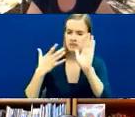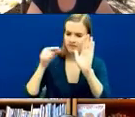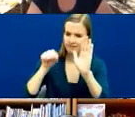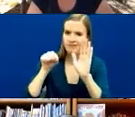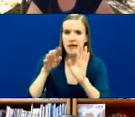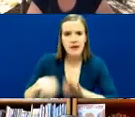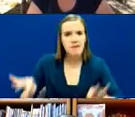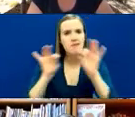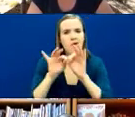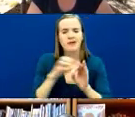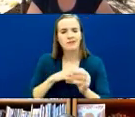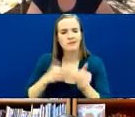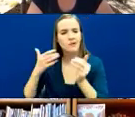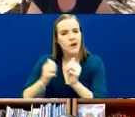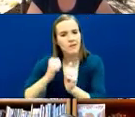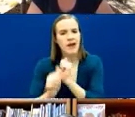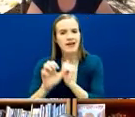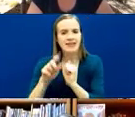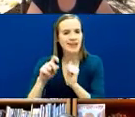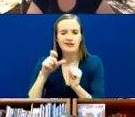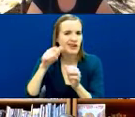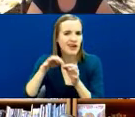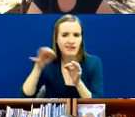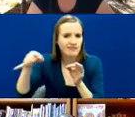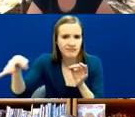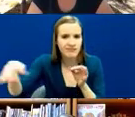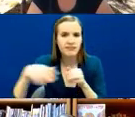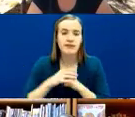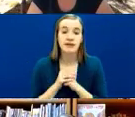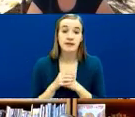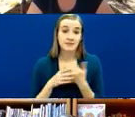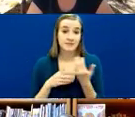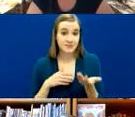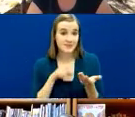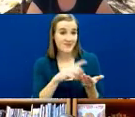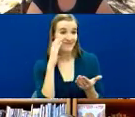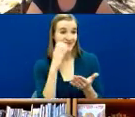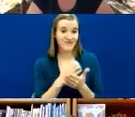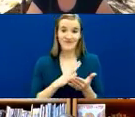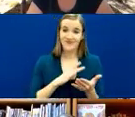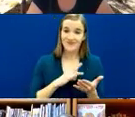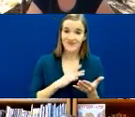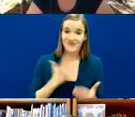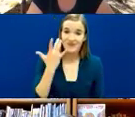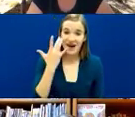further delay. And so what's really cool about this photo is not only can you see